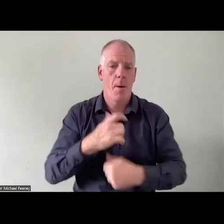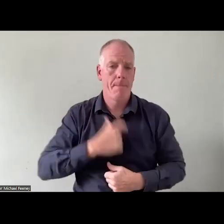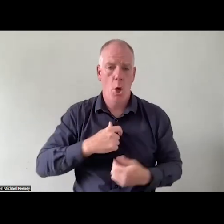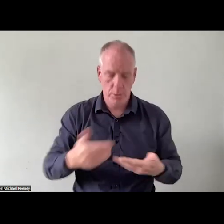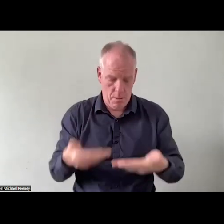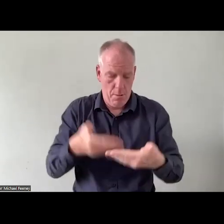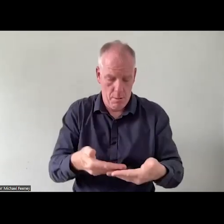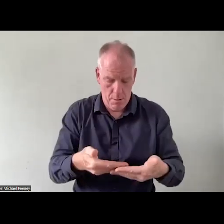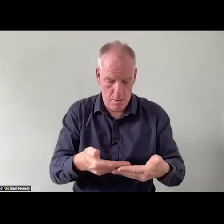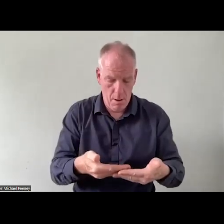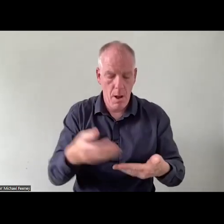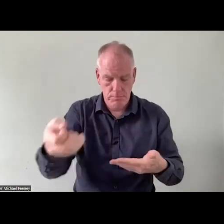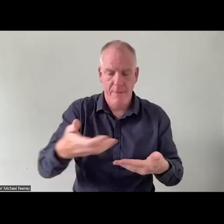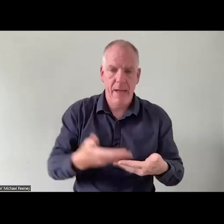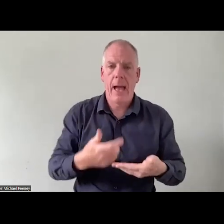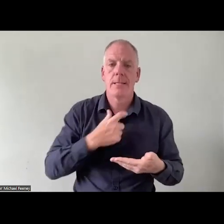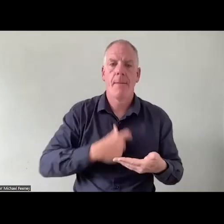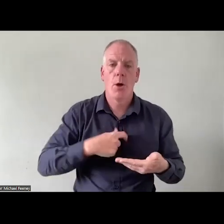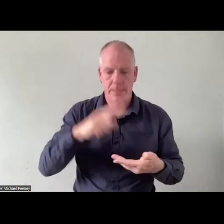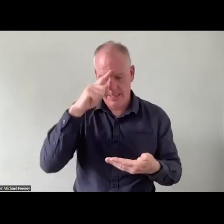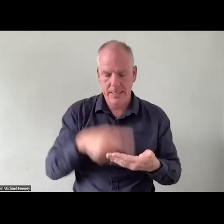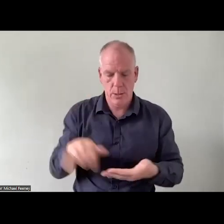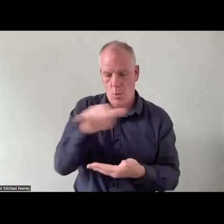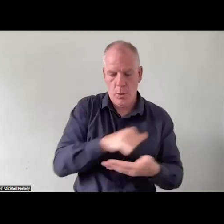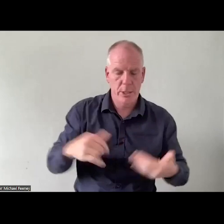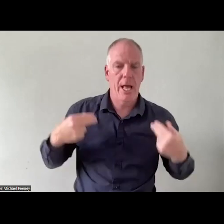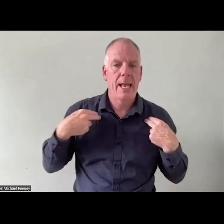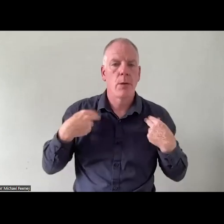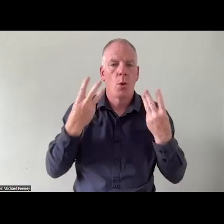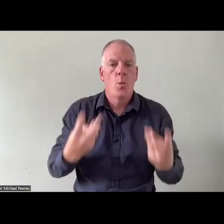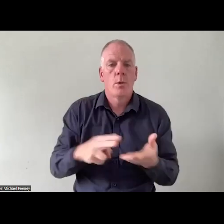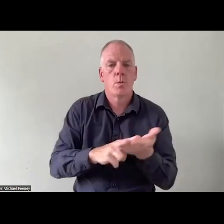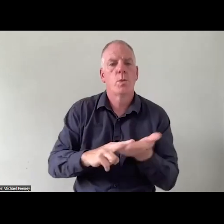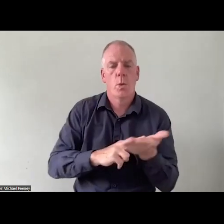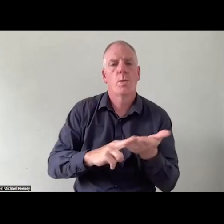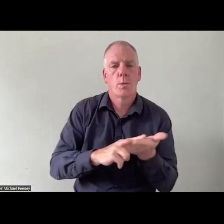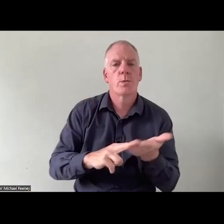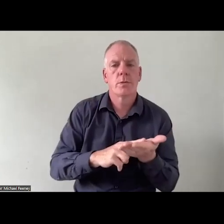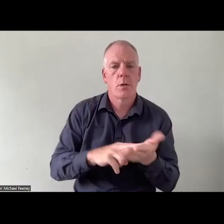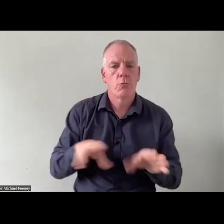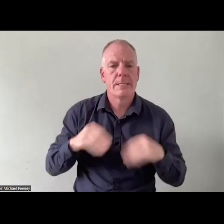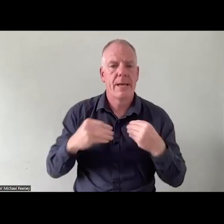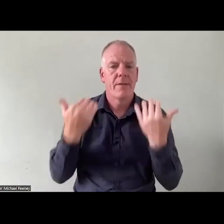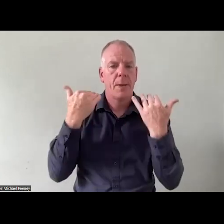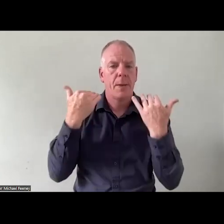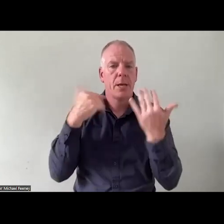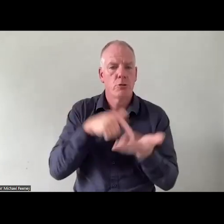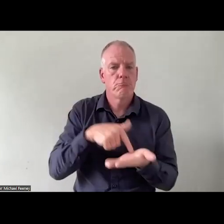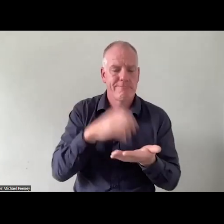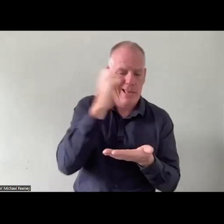and give our clients a choice of what language they wish to receive the captions in.